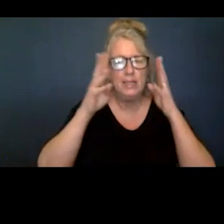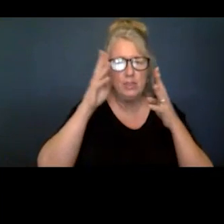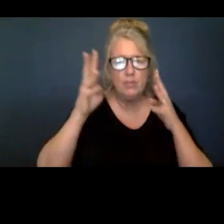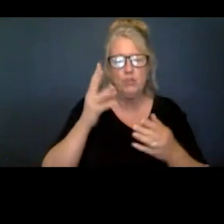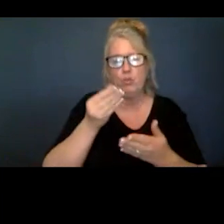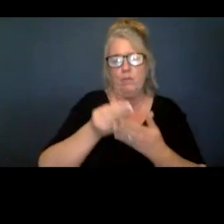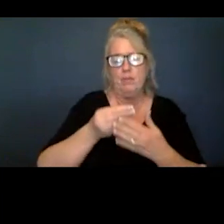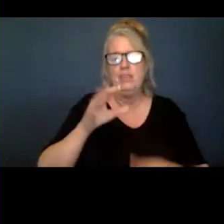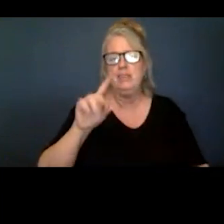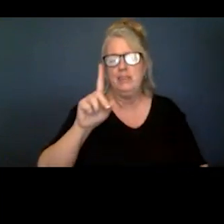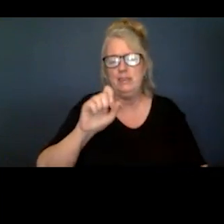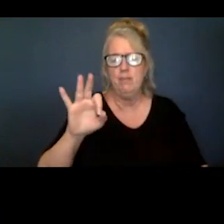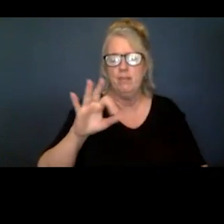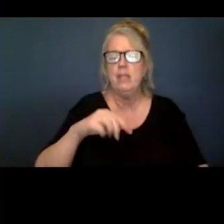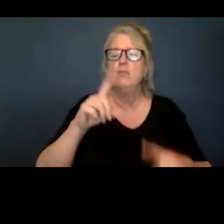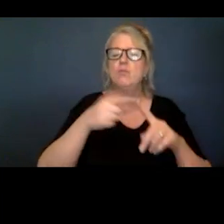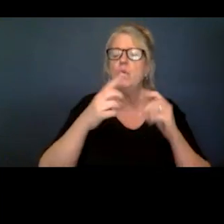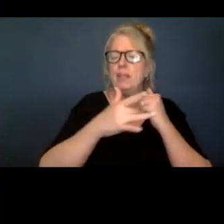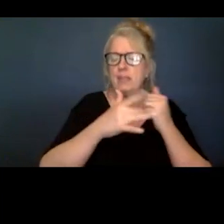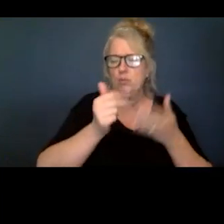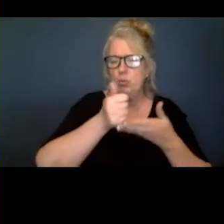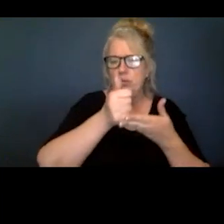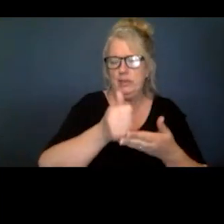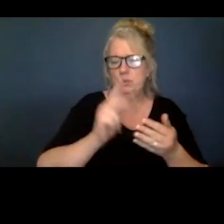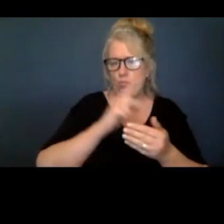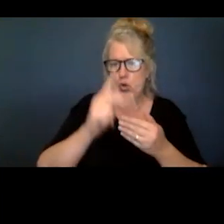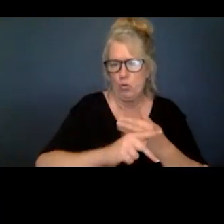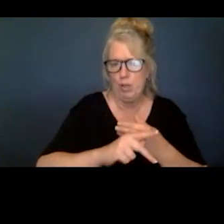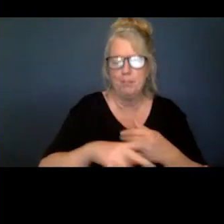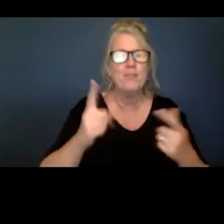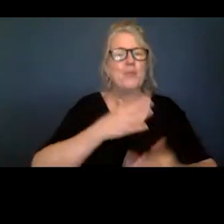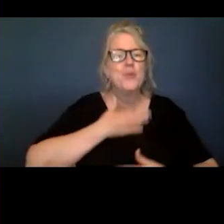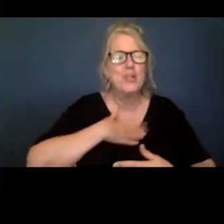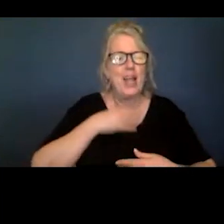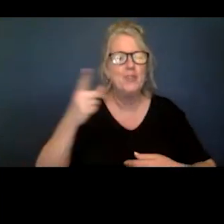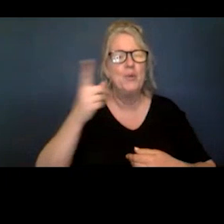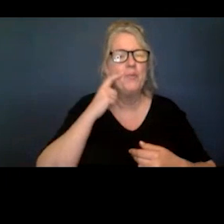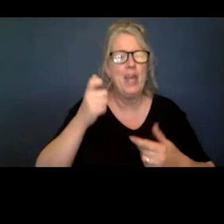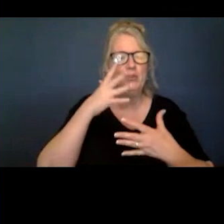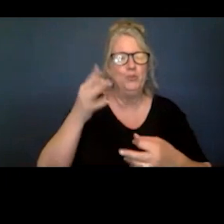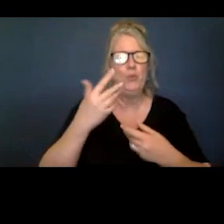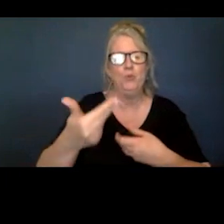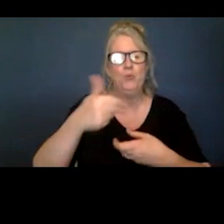(DIF) technical assistance program. We are so glad you chose to join us for this session.